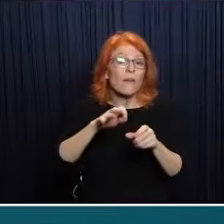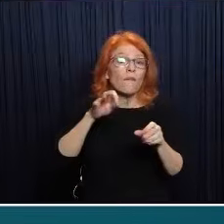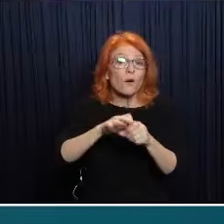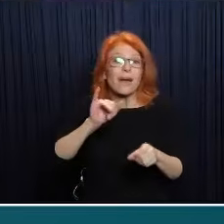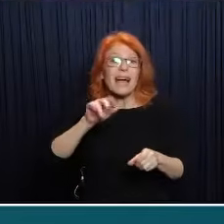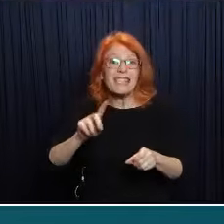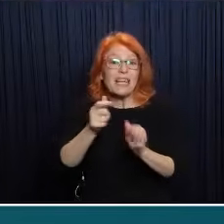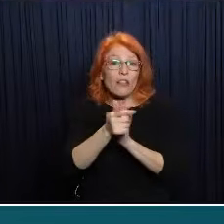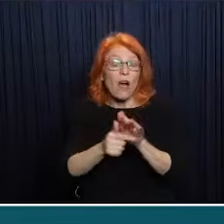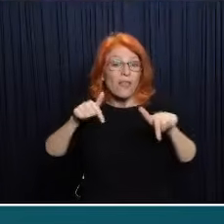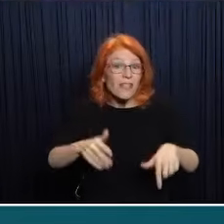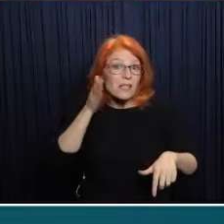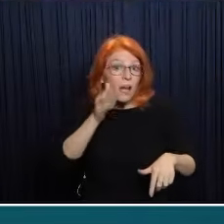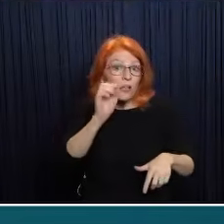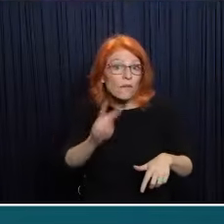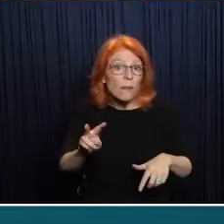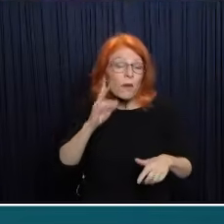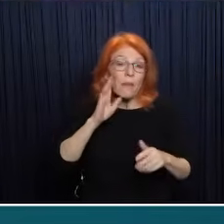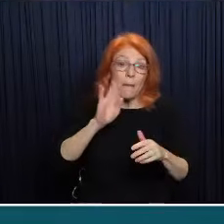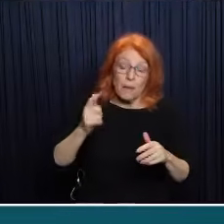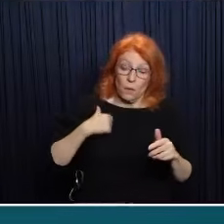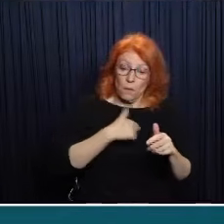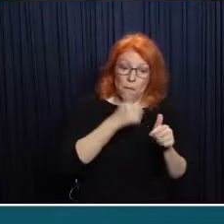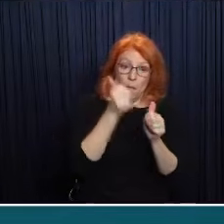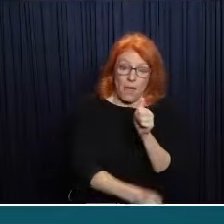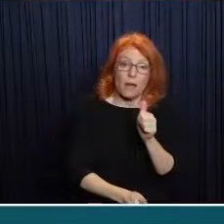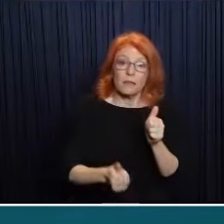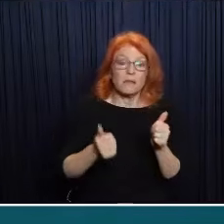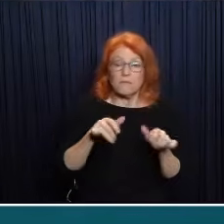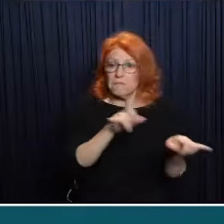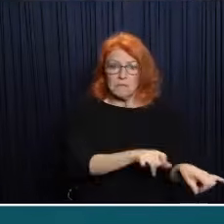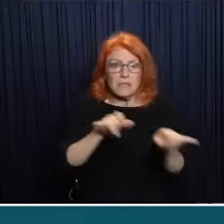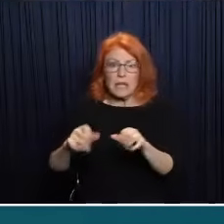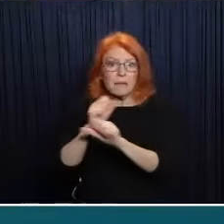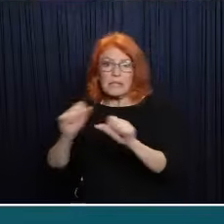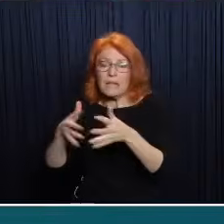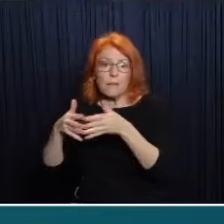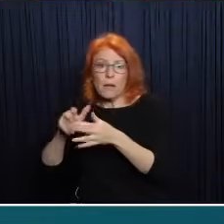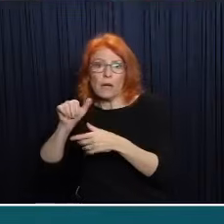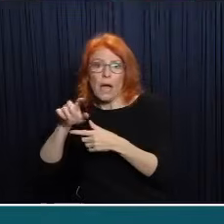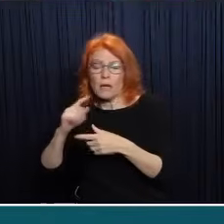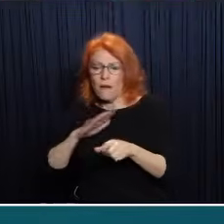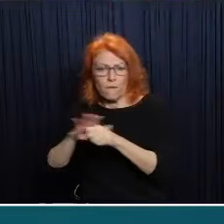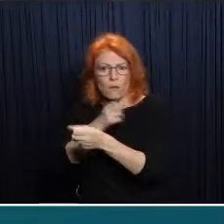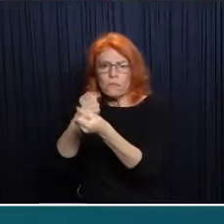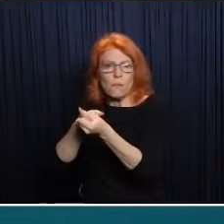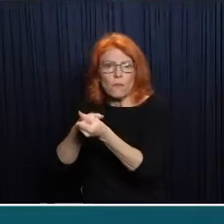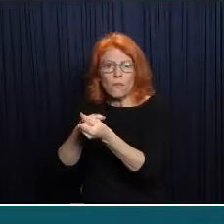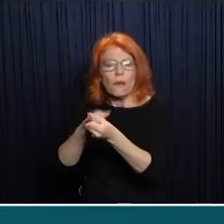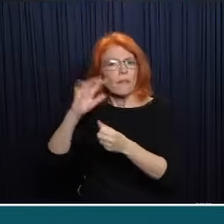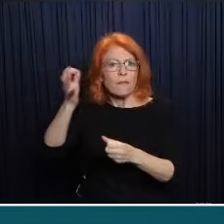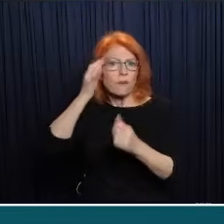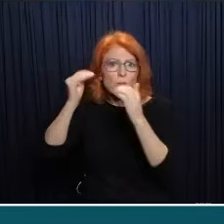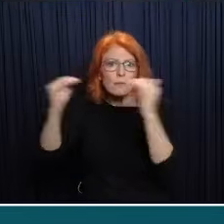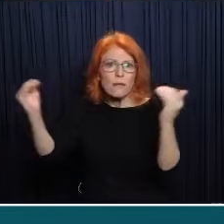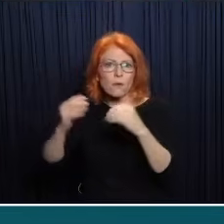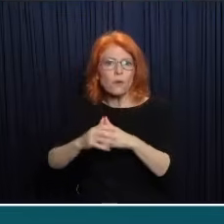THE STATE OF ARIZONA CAN DECIDE IF THEY WANT TO PASS VOTER I.D. LAW THIS NOVEMBER.